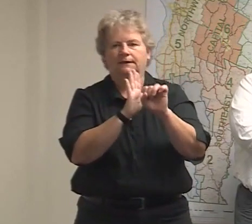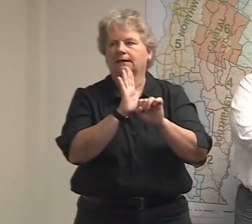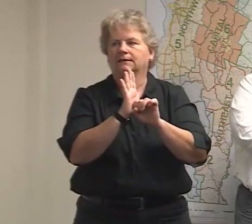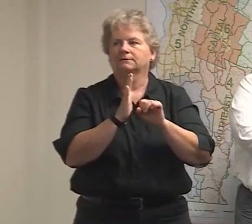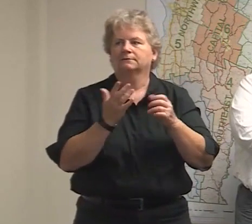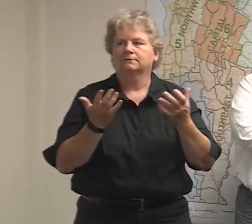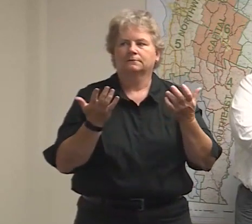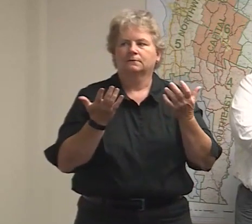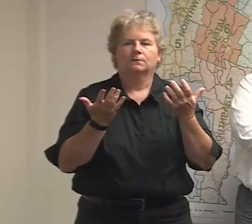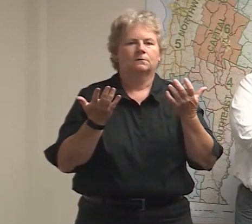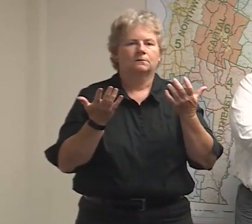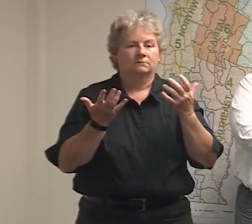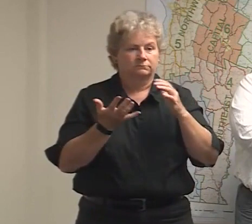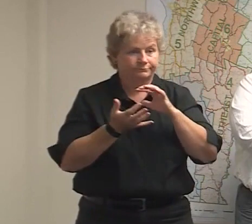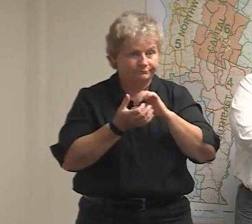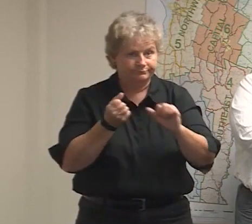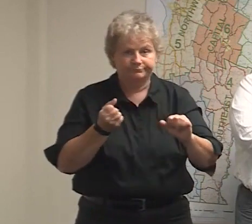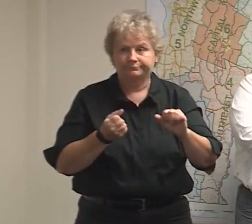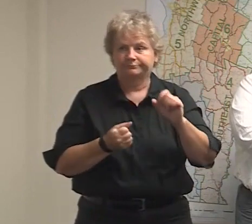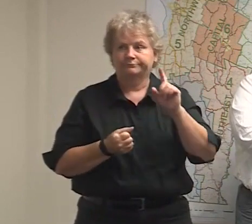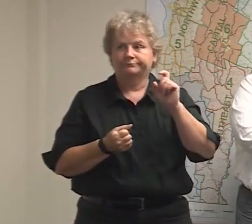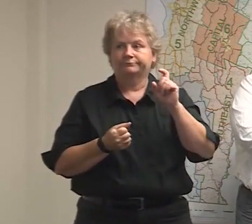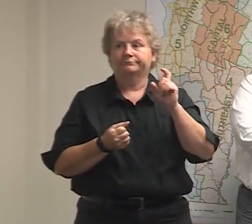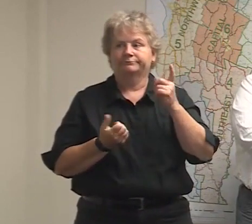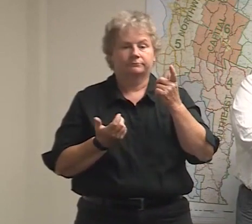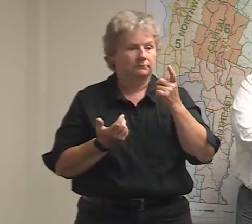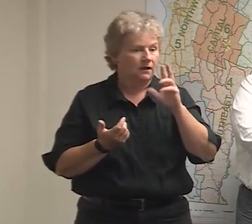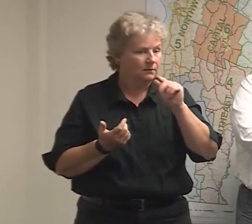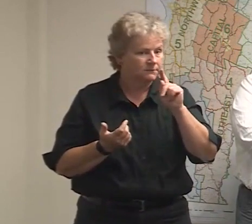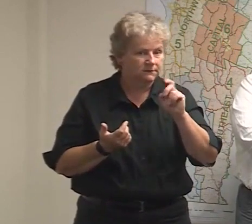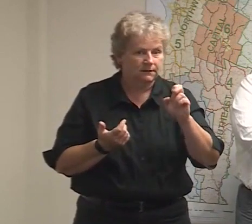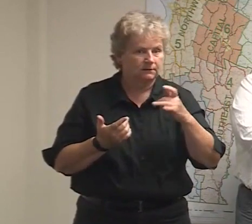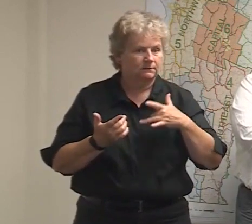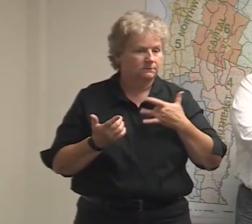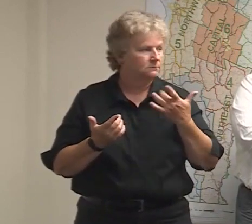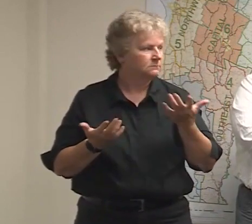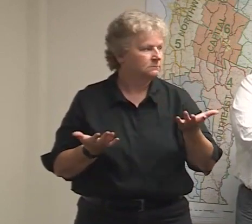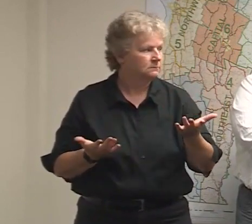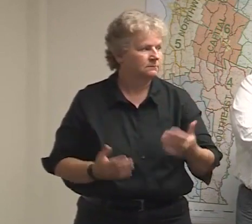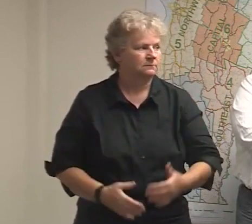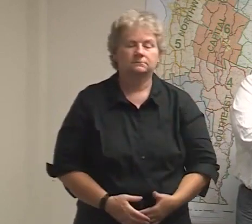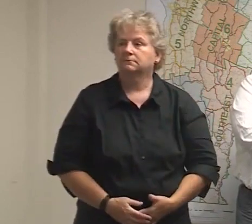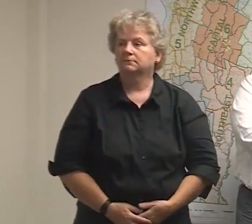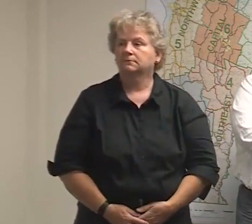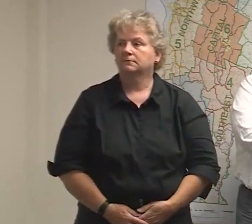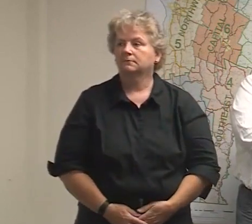WHAT I UNDERSTAND, DEPARTMENT OF TAXES. WHAT’S THE LATEST WITH THOSE AND THE SERVICES THAT THEY’LL BE PROVIDING TO VERMONTERS?